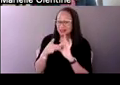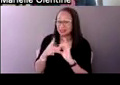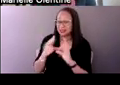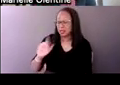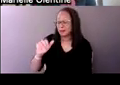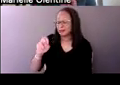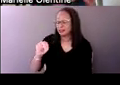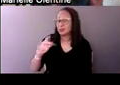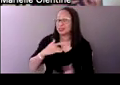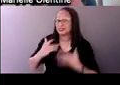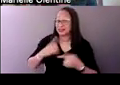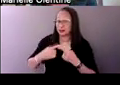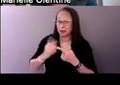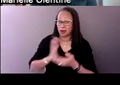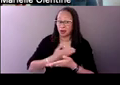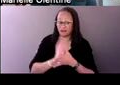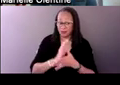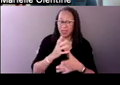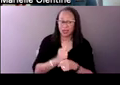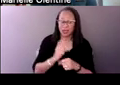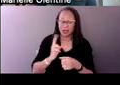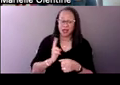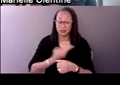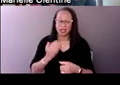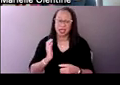because I think you have a really good anecdote from